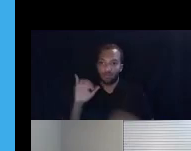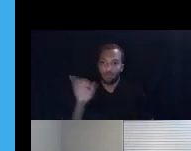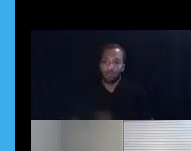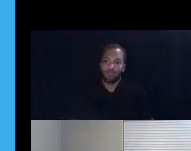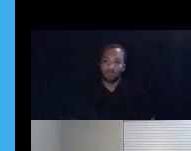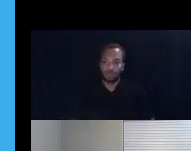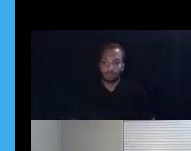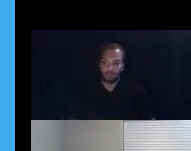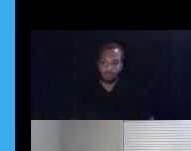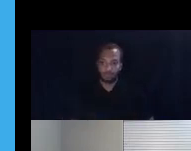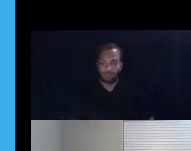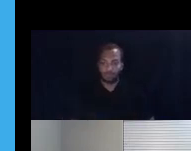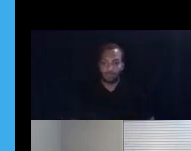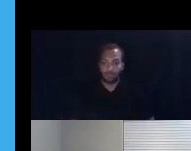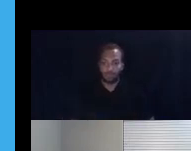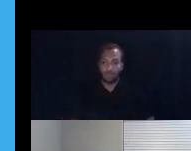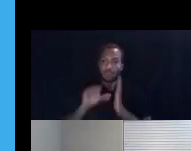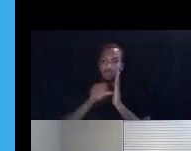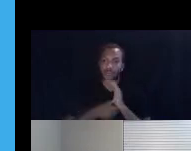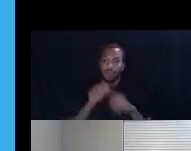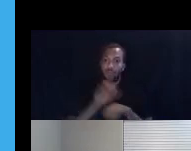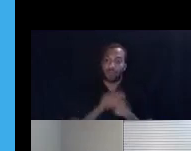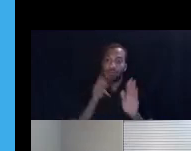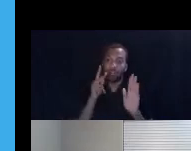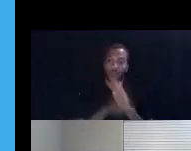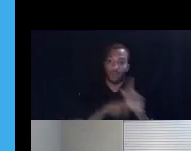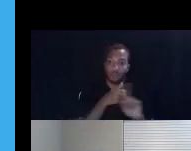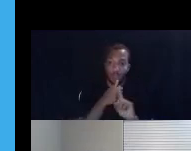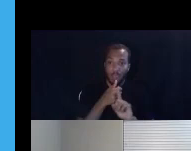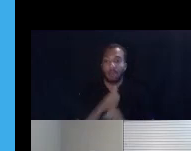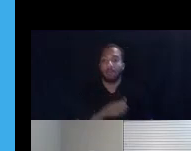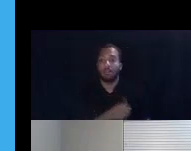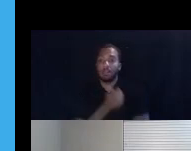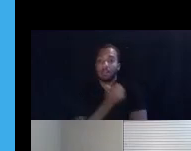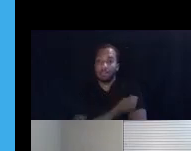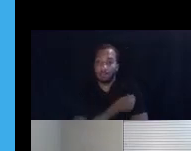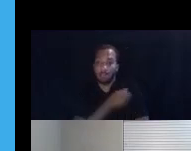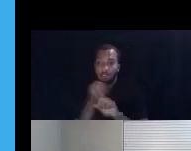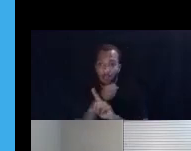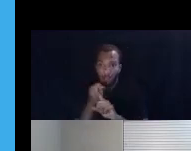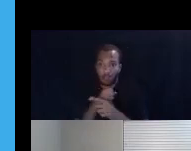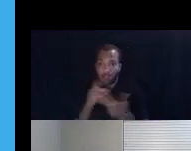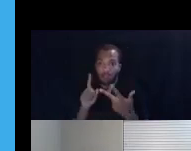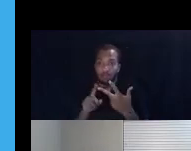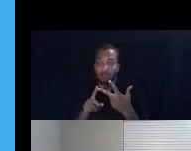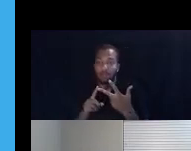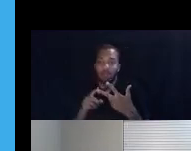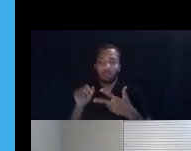including mental health, suicide, and substance use, and also building systems to improve wellbeing. That is very broad language